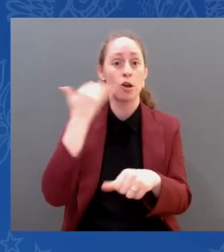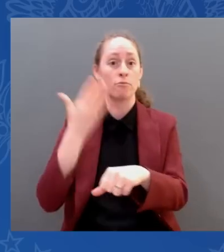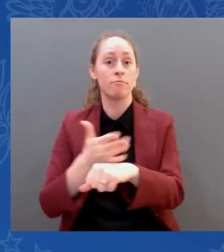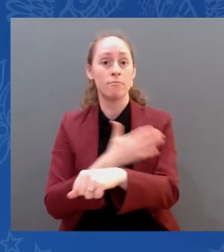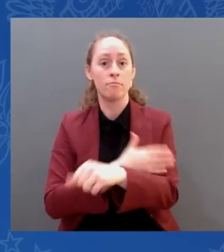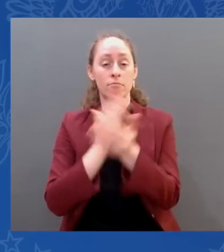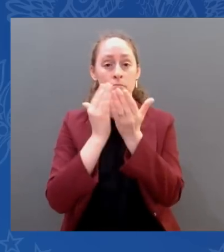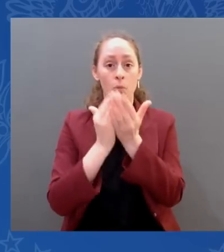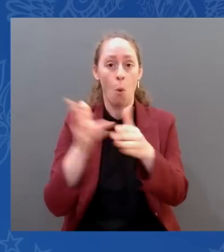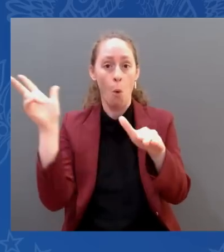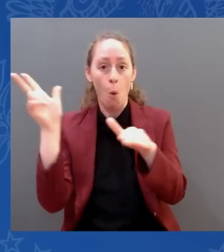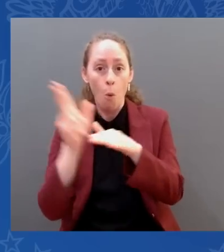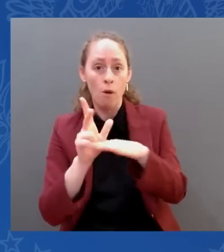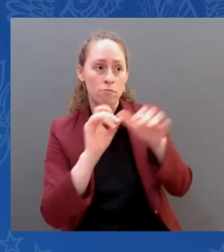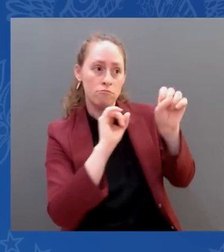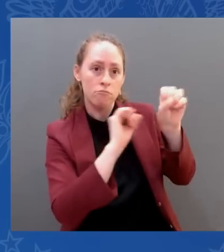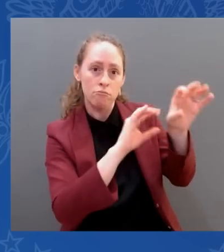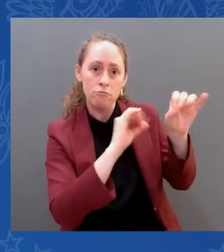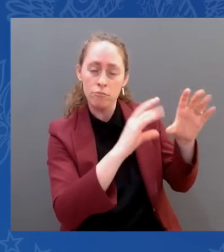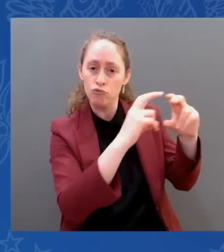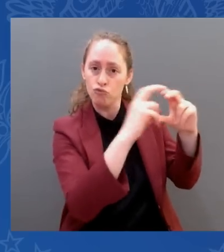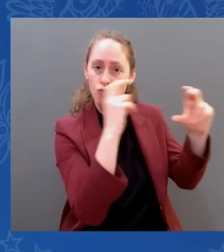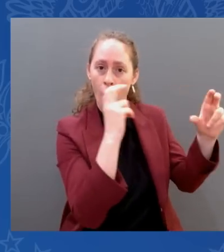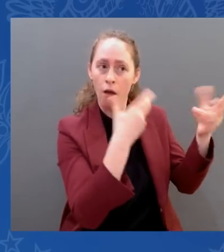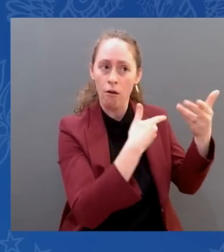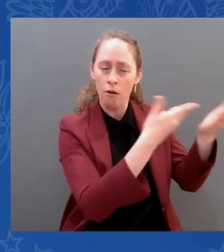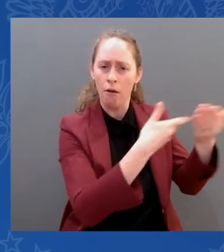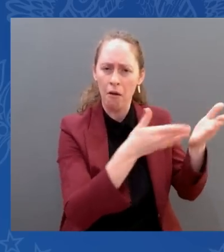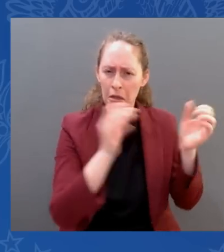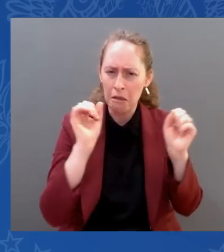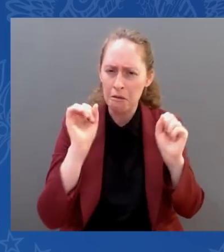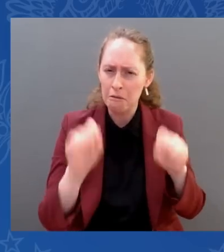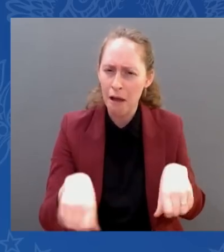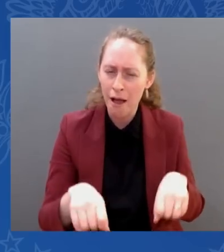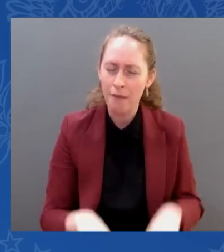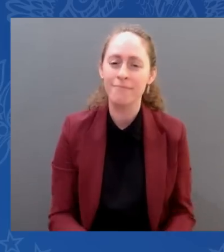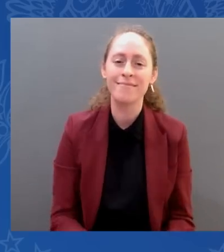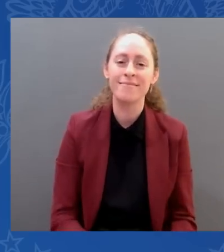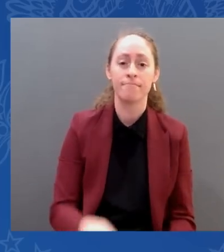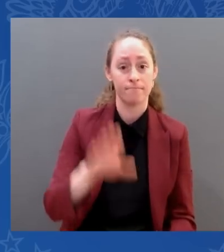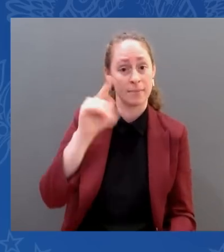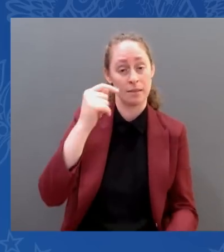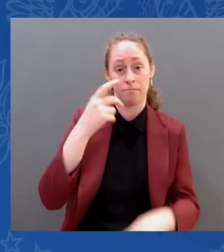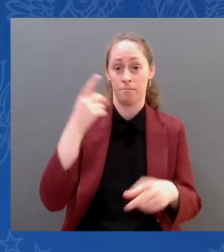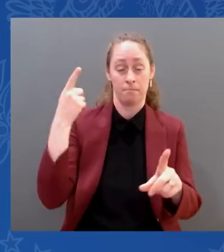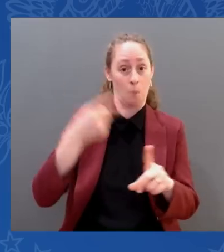So we got to continue building this economy from the bottom up and the middle out. And I mean that literally.